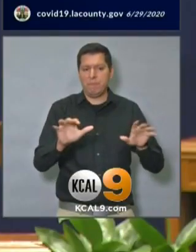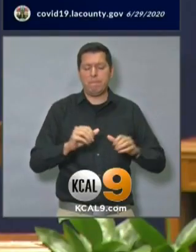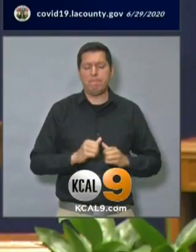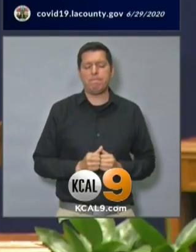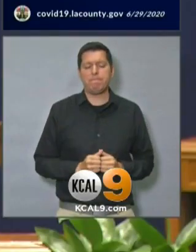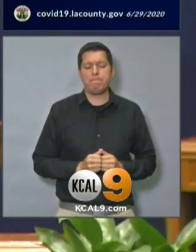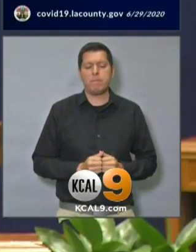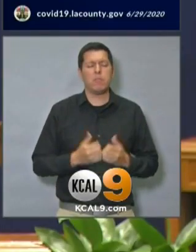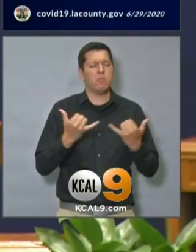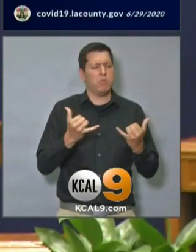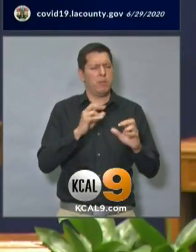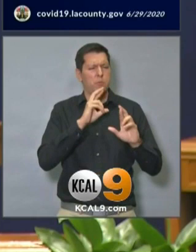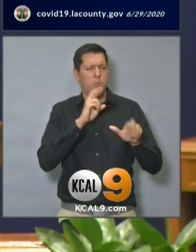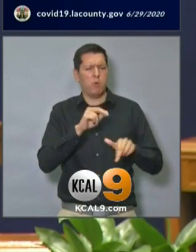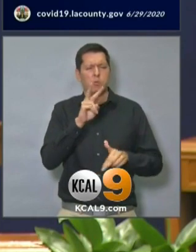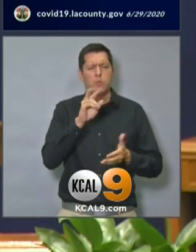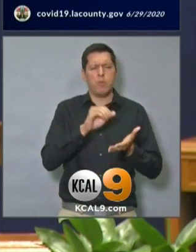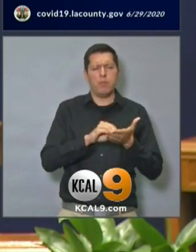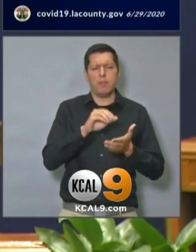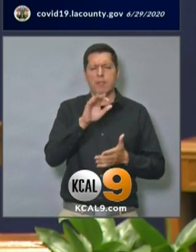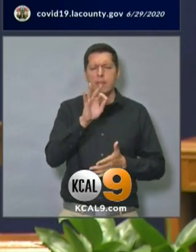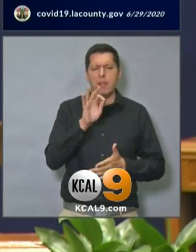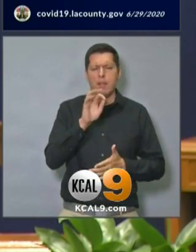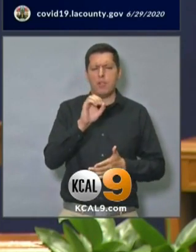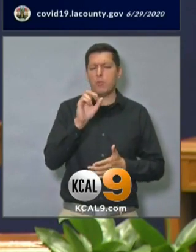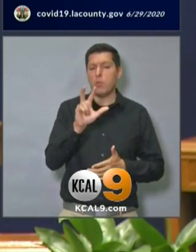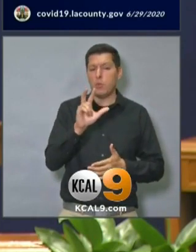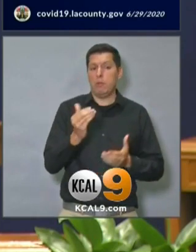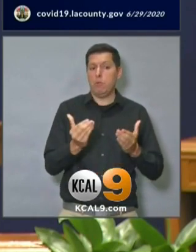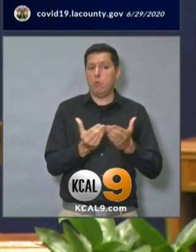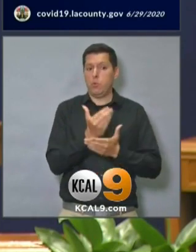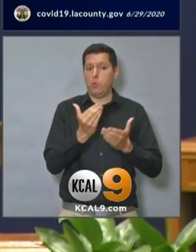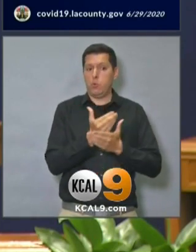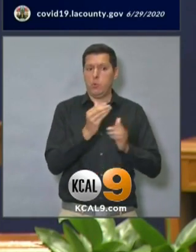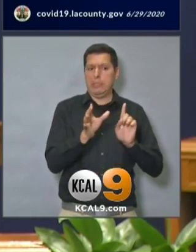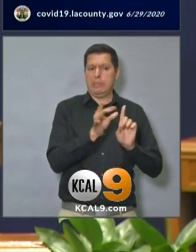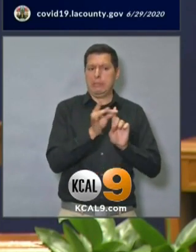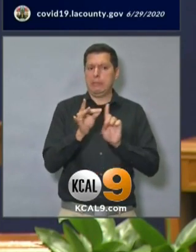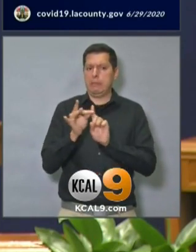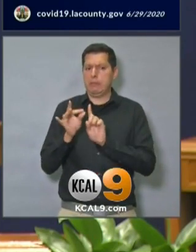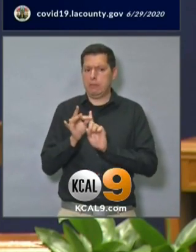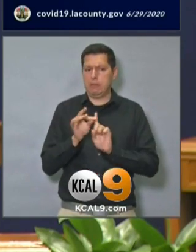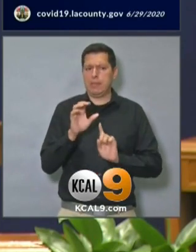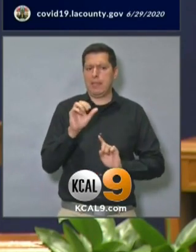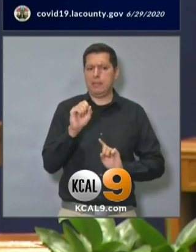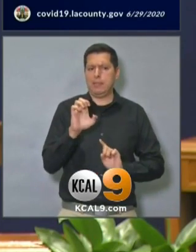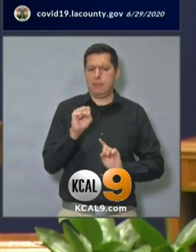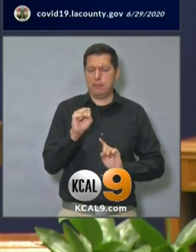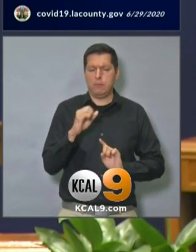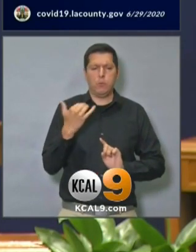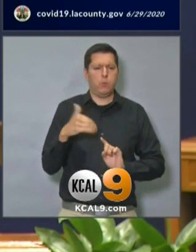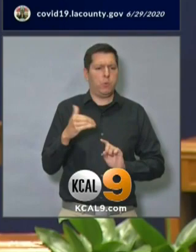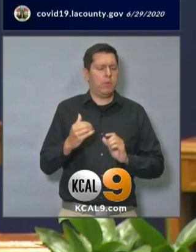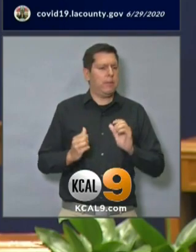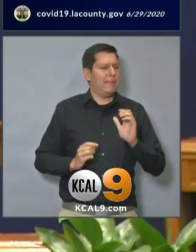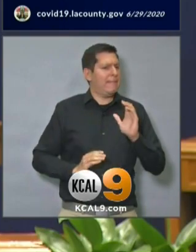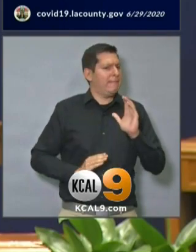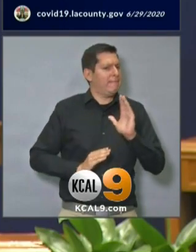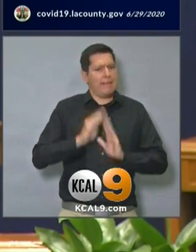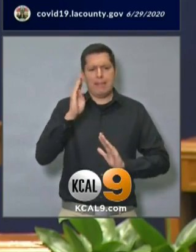I ASKED DOCTOR BARBER FERRER HOW ARE THE NUMBERS, SHE RESPONDED NOT GOOD. AND THEN SHE SAID IN FACT THEY ARE AWFUL. WE ARE REPORTING 2903 NEW